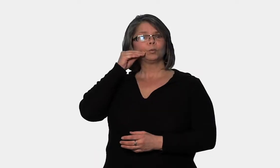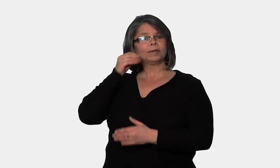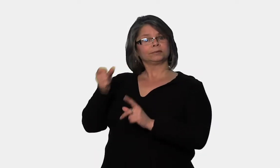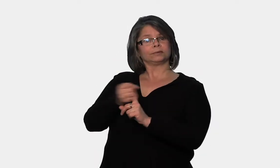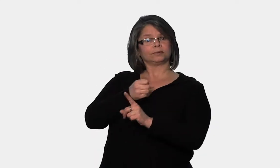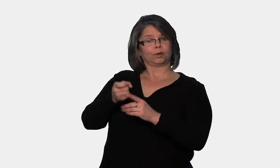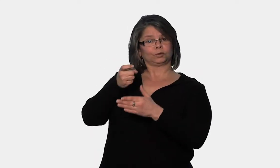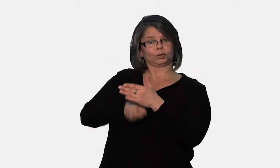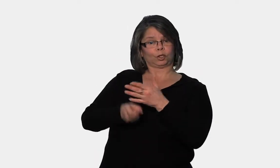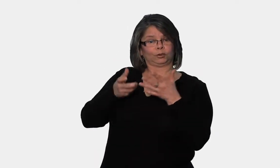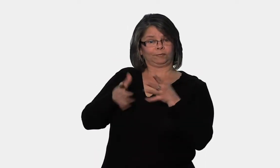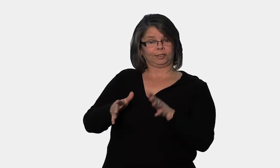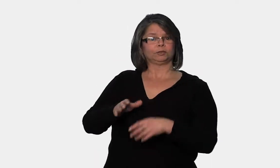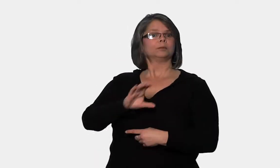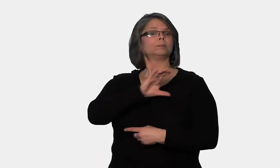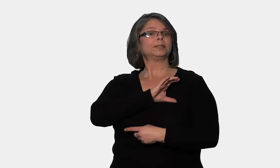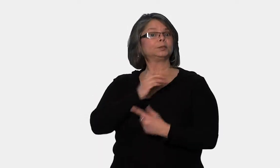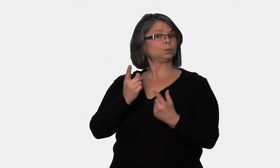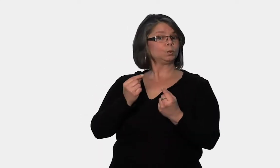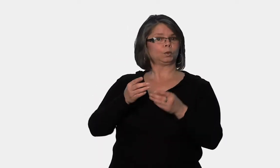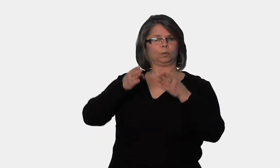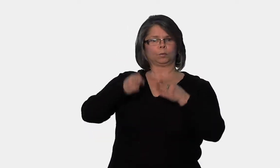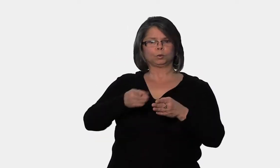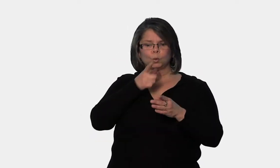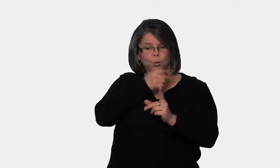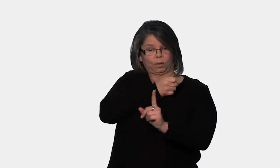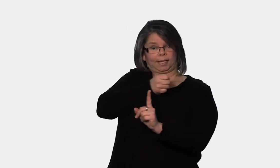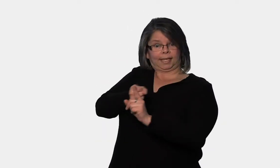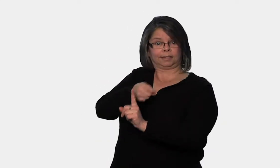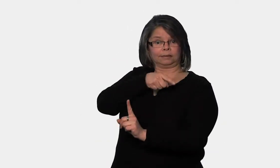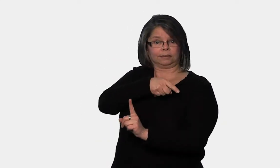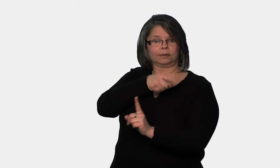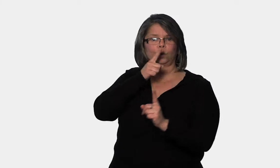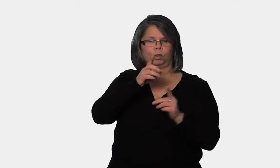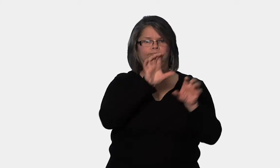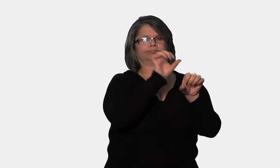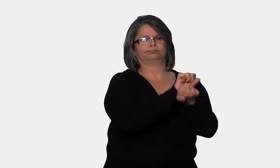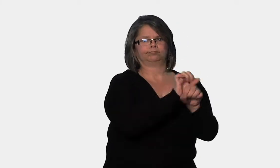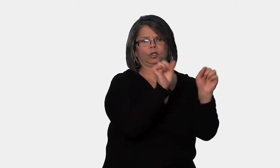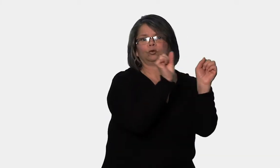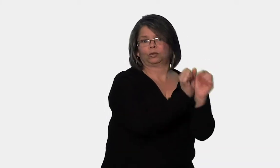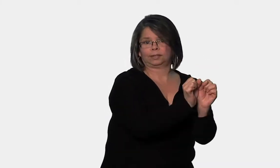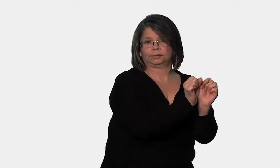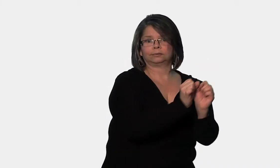When a domestic assault charge is laid, police will arrest the accused